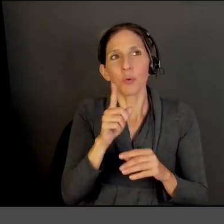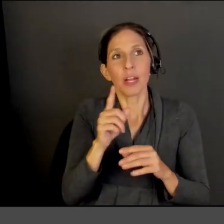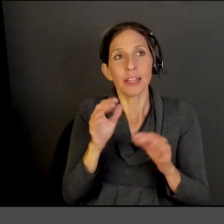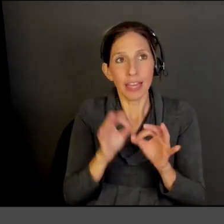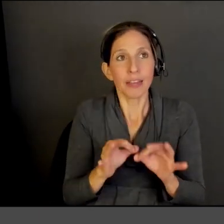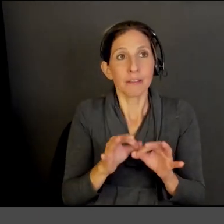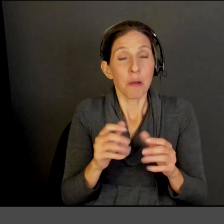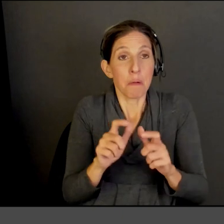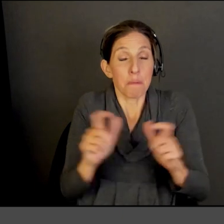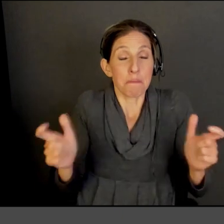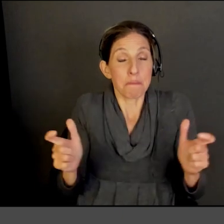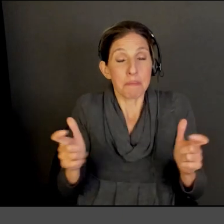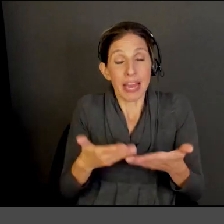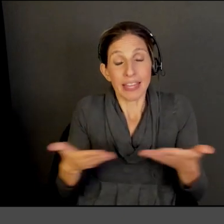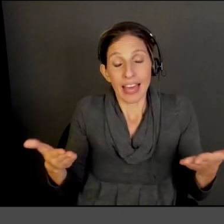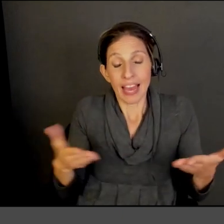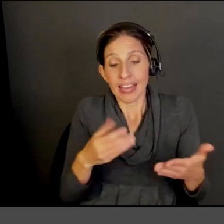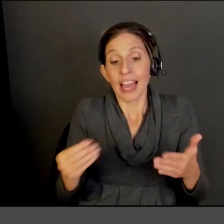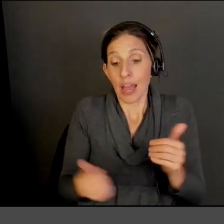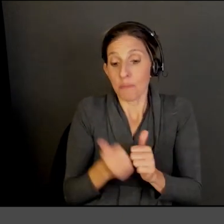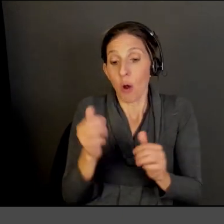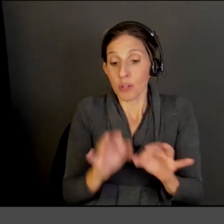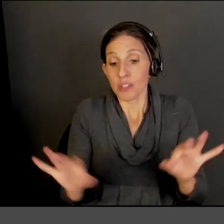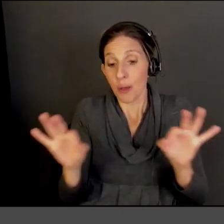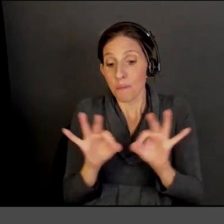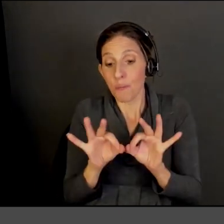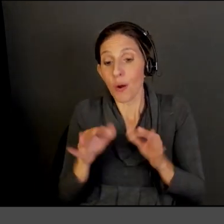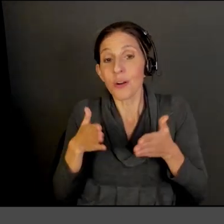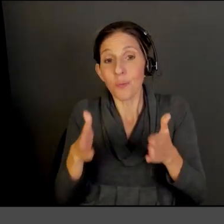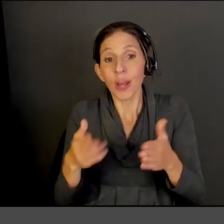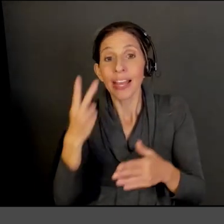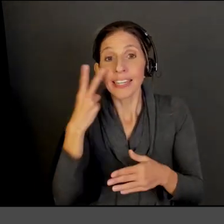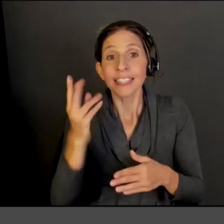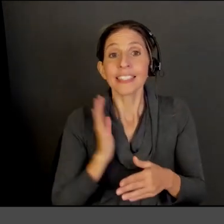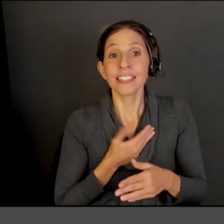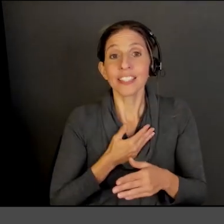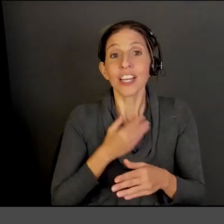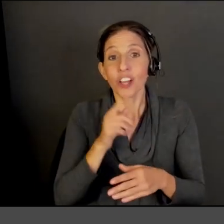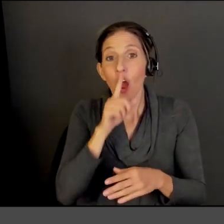WAY TO TO SEE OUR REALITIES OUR SOCIAL REALITIES WITHOUT A SENSE OF